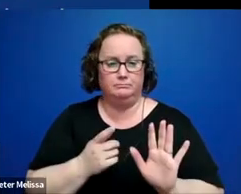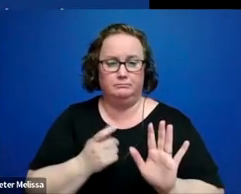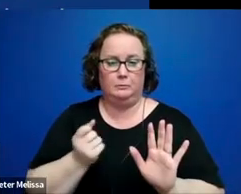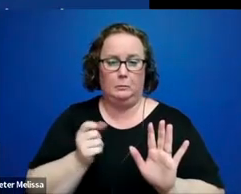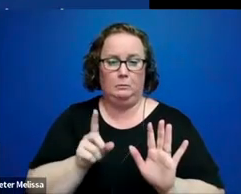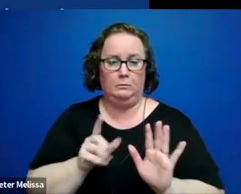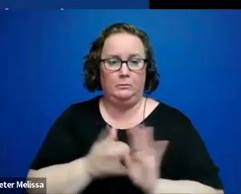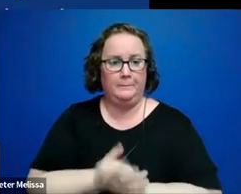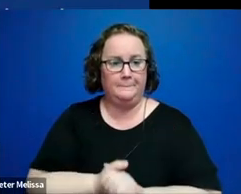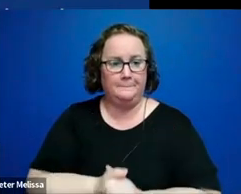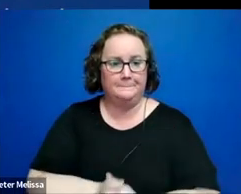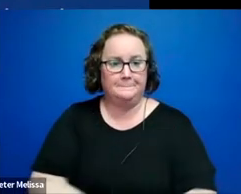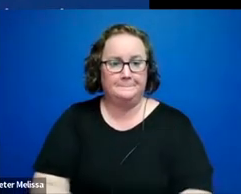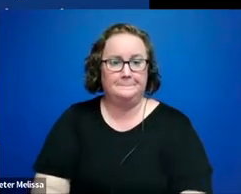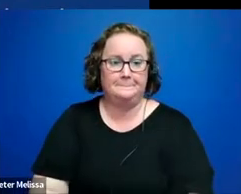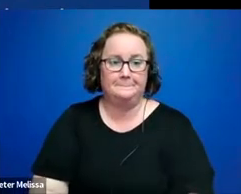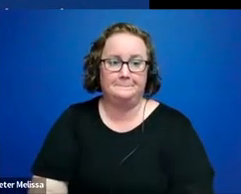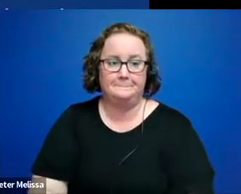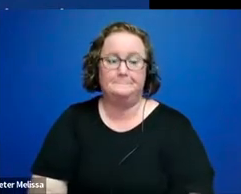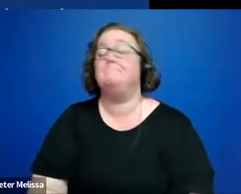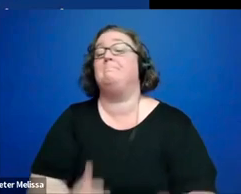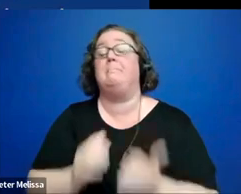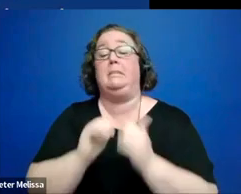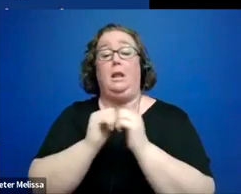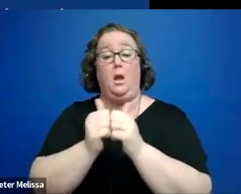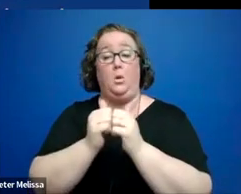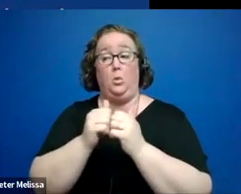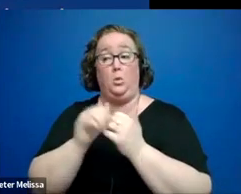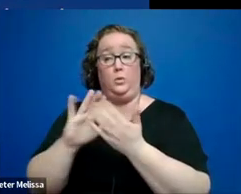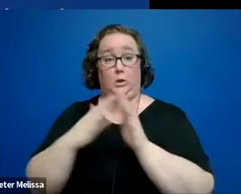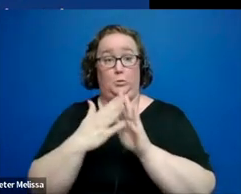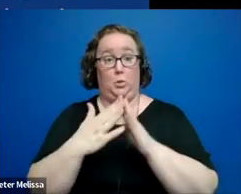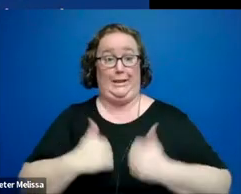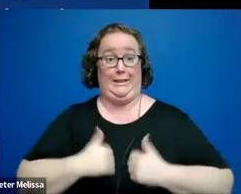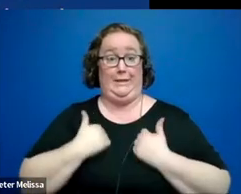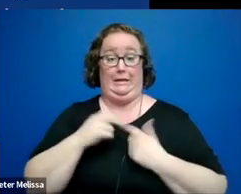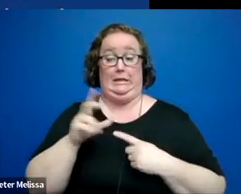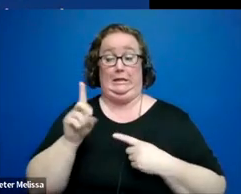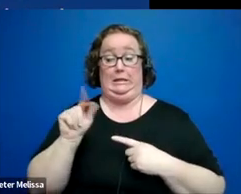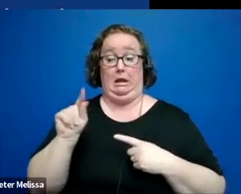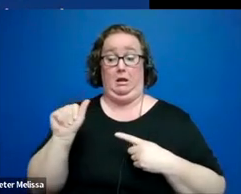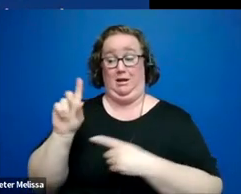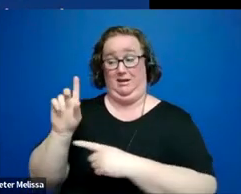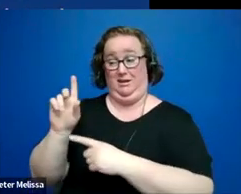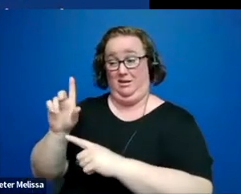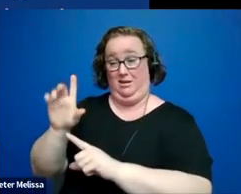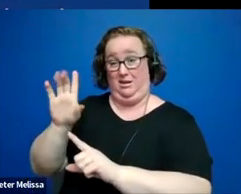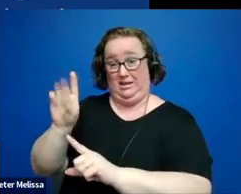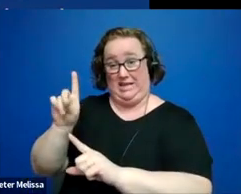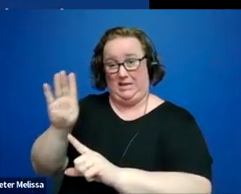So how can the Community Living Data Dashboard be useful for advocacy?